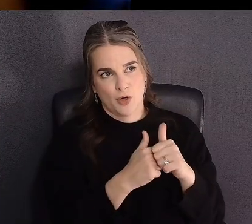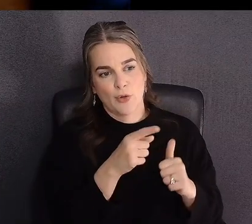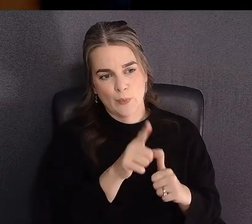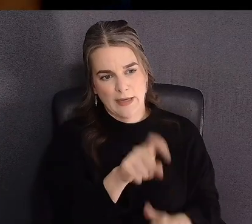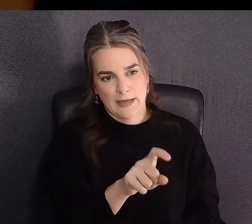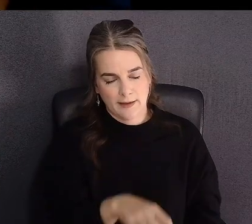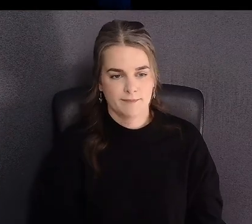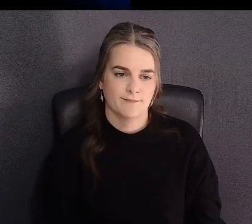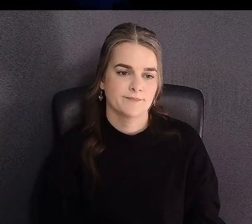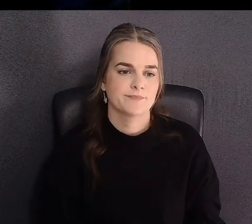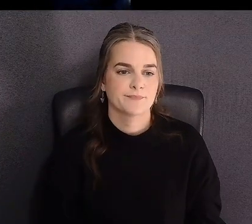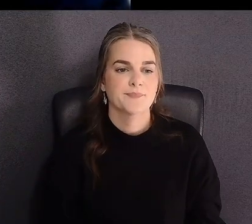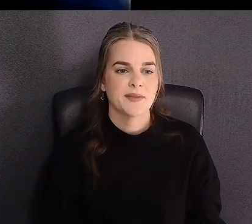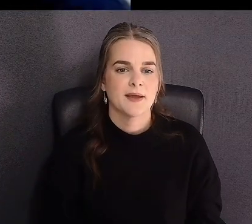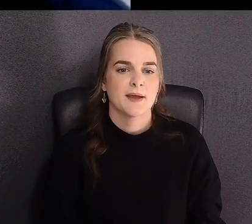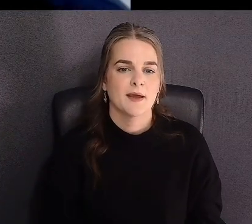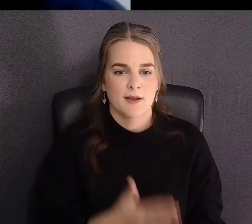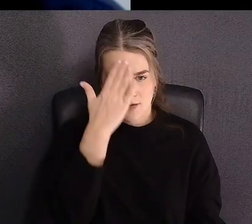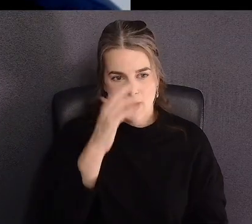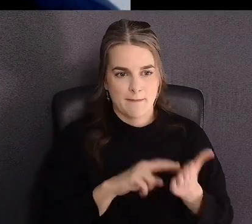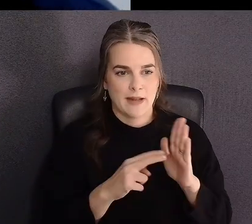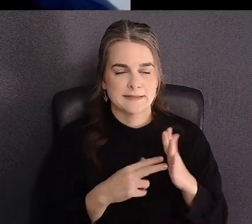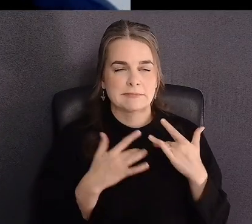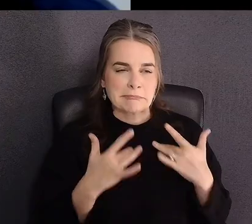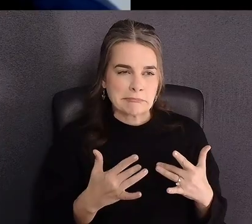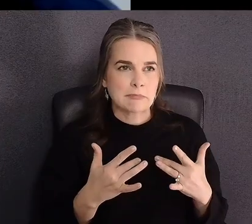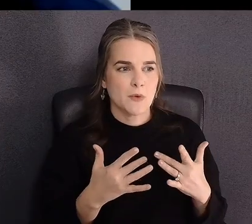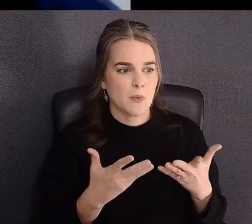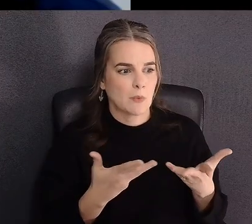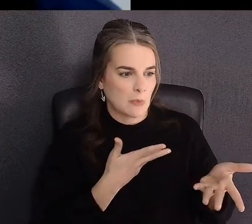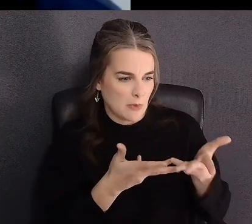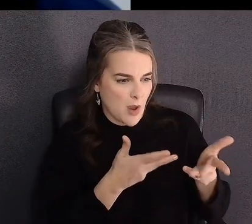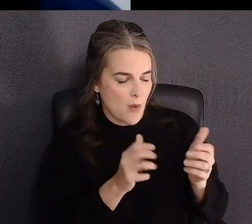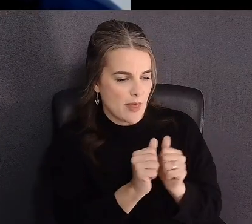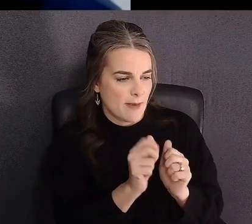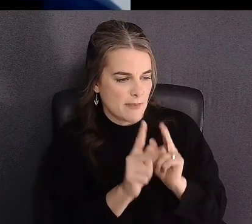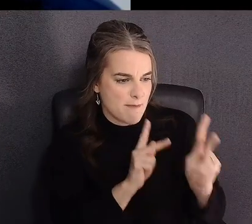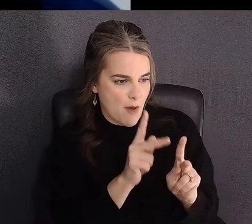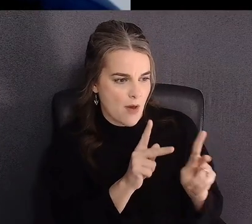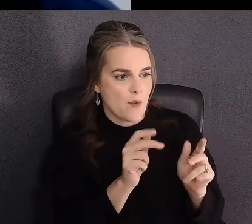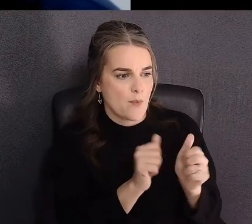You tend to, the more you work with people and the more you work with a given population,